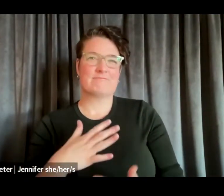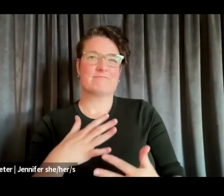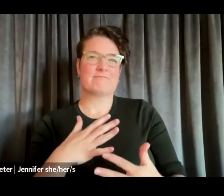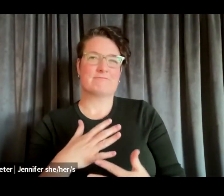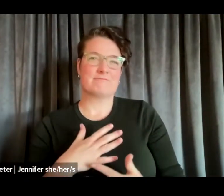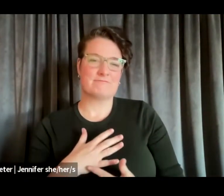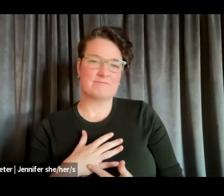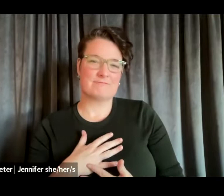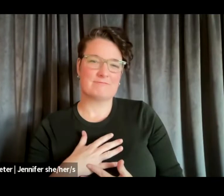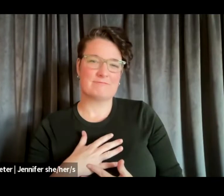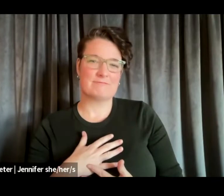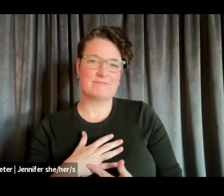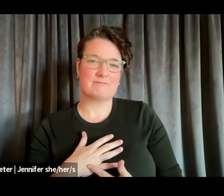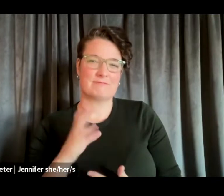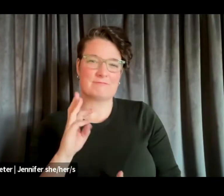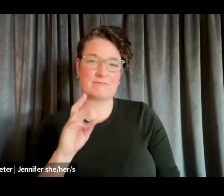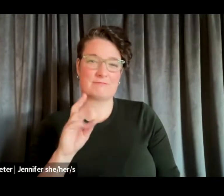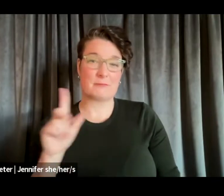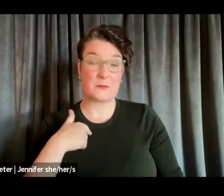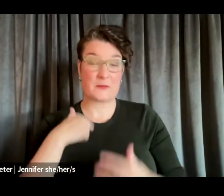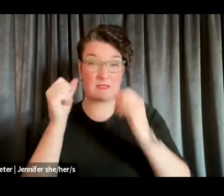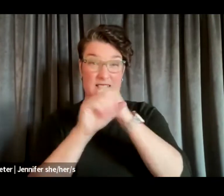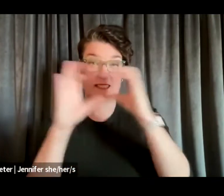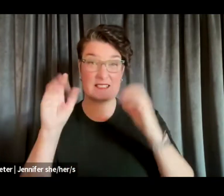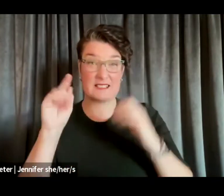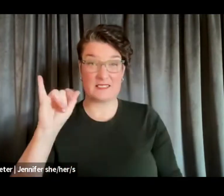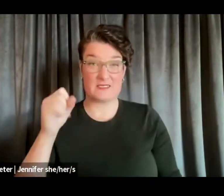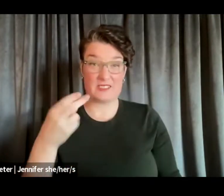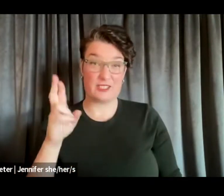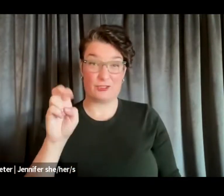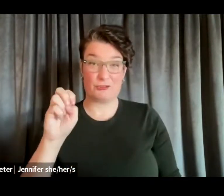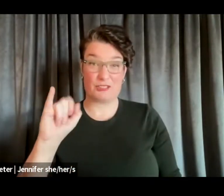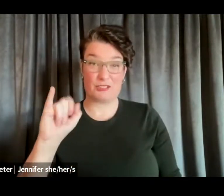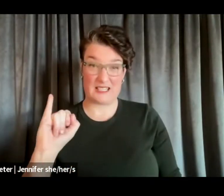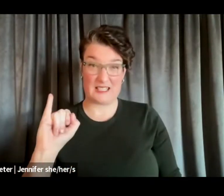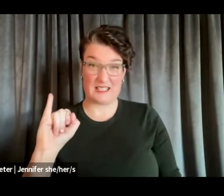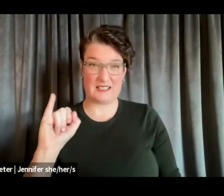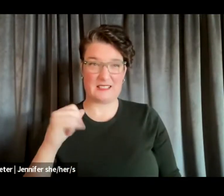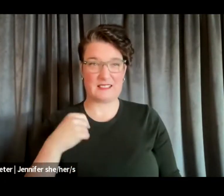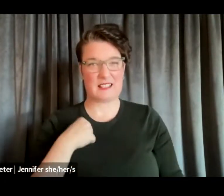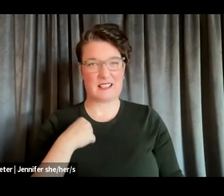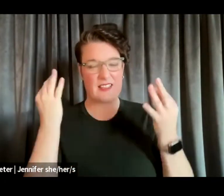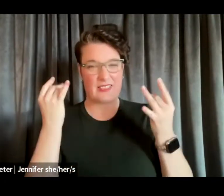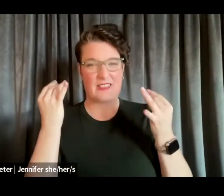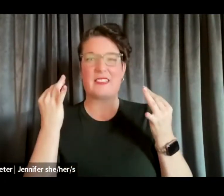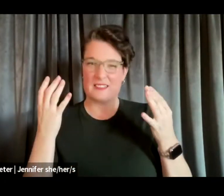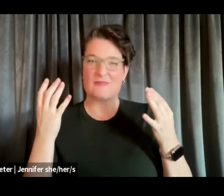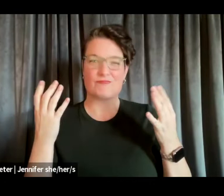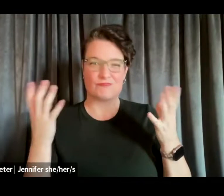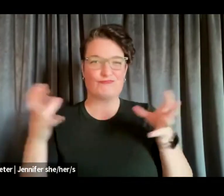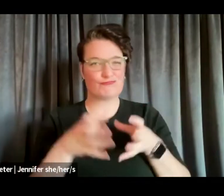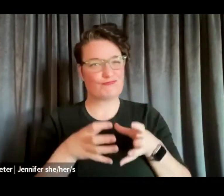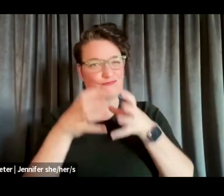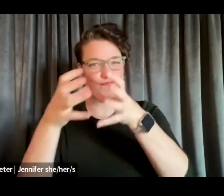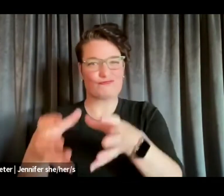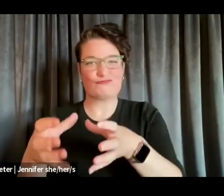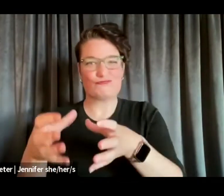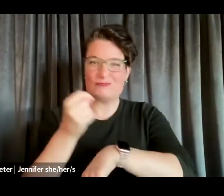Rebekah: Well, when I think of Tishrei, I think of going to services and